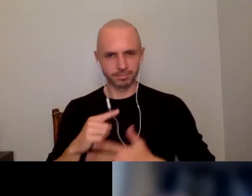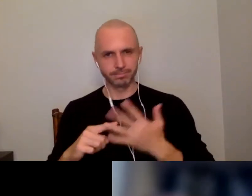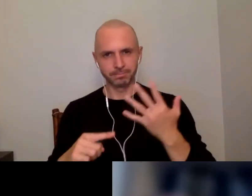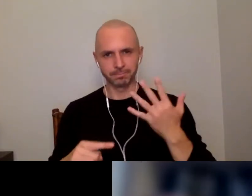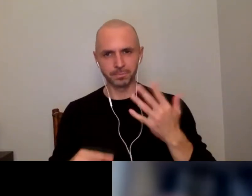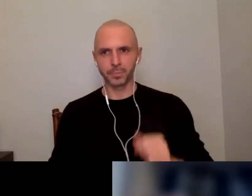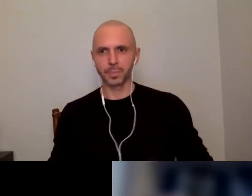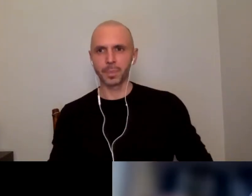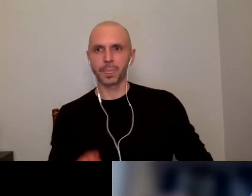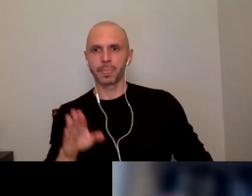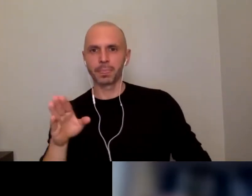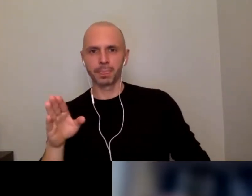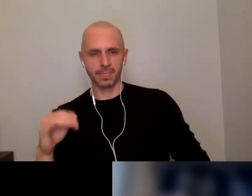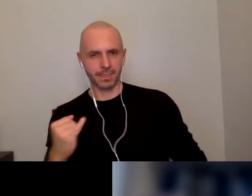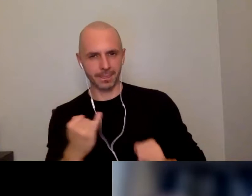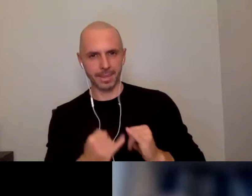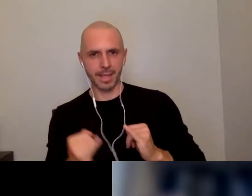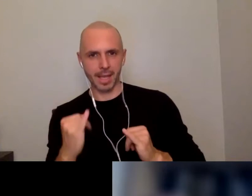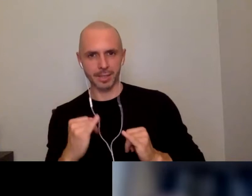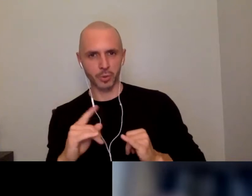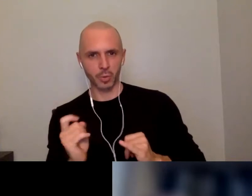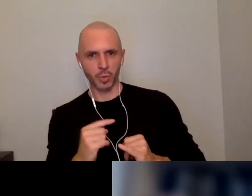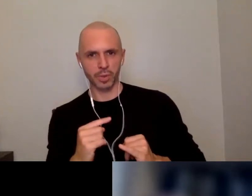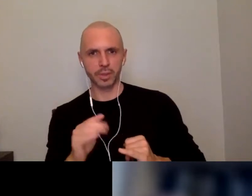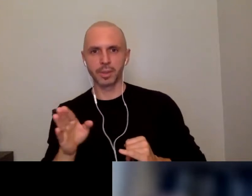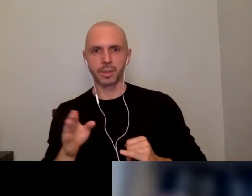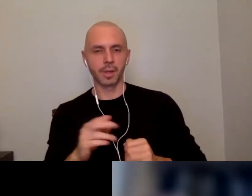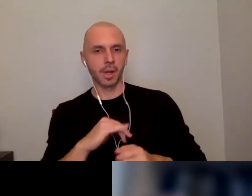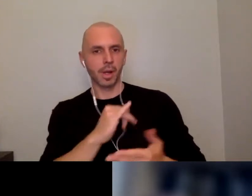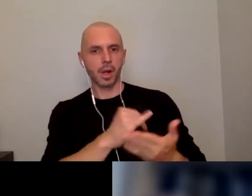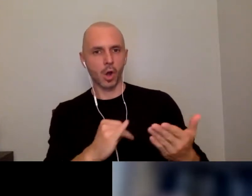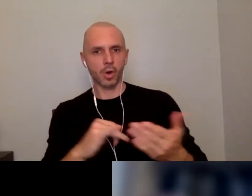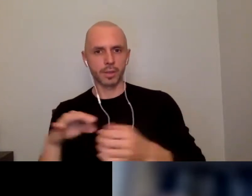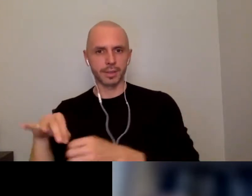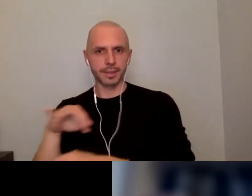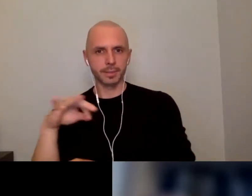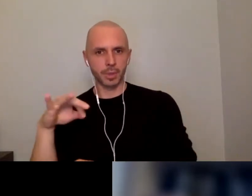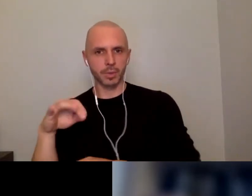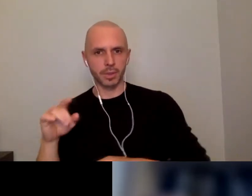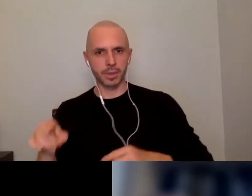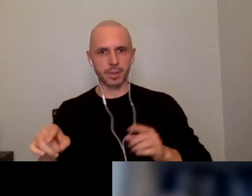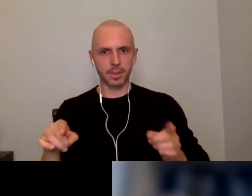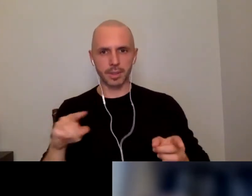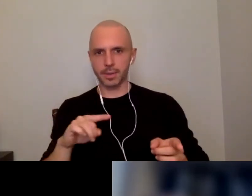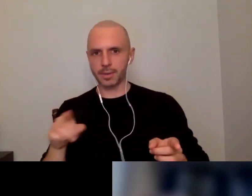asking about the relationship between art and spirit in your work so just to elaborate on that.